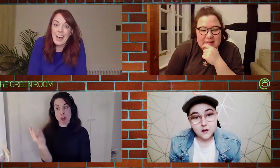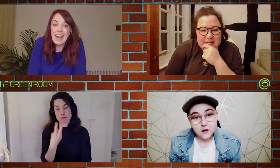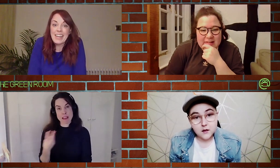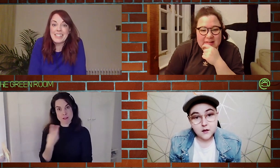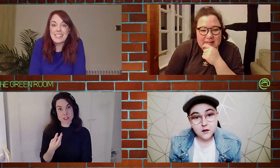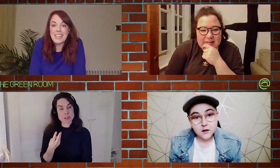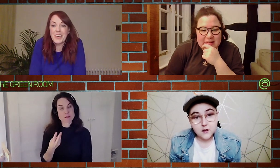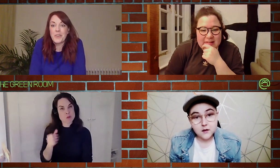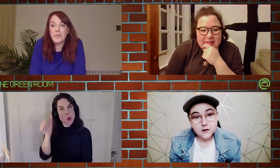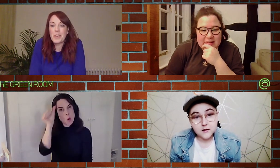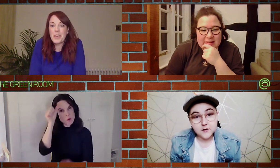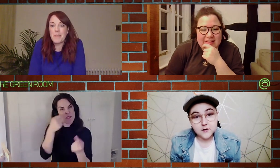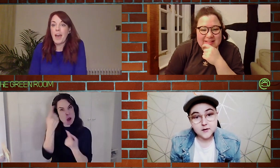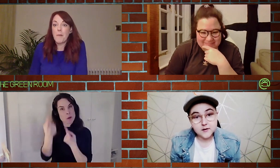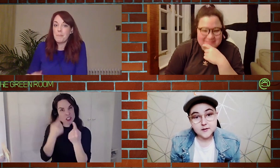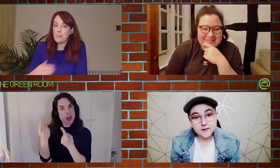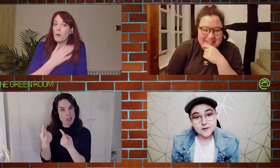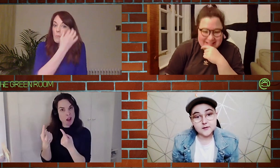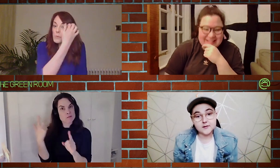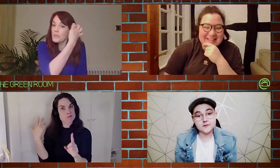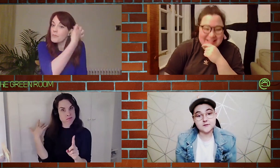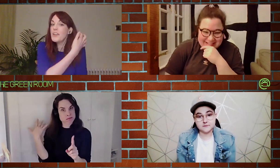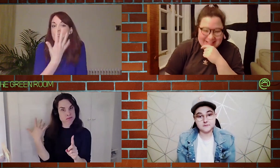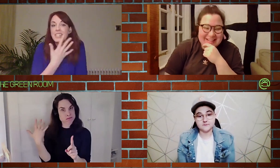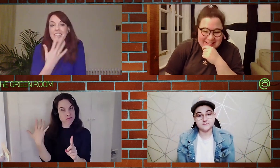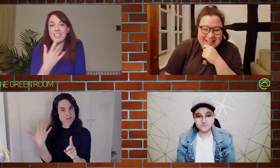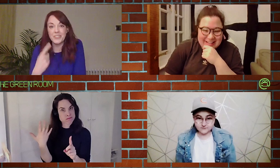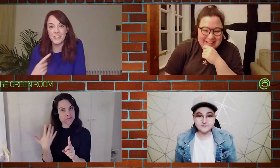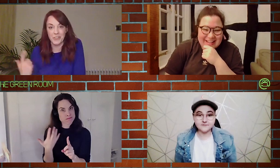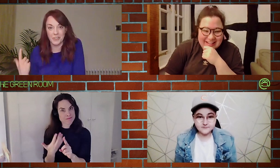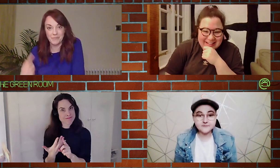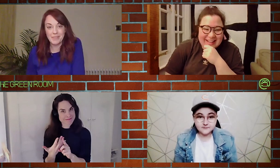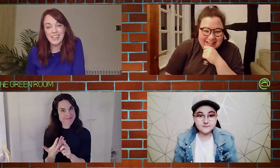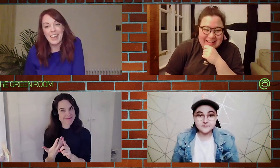We met almost 15 years ago